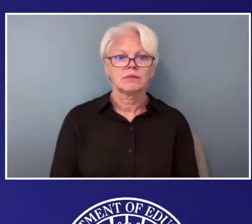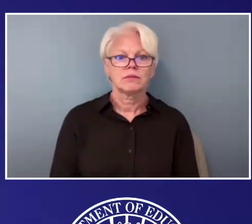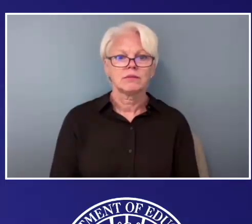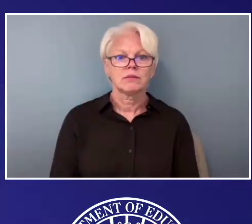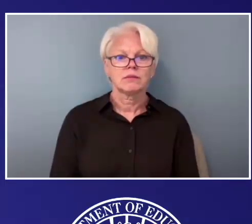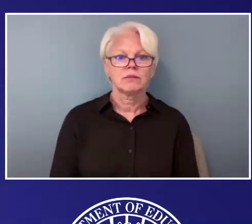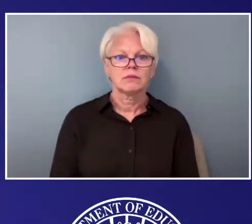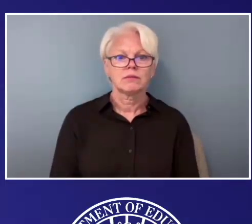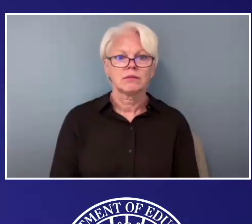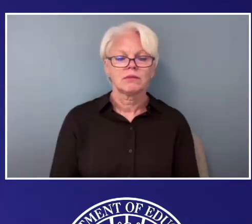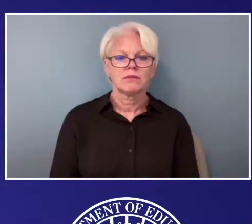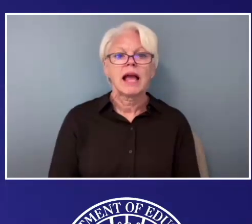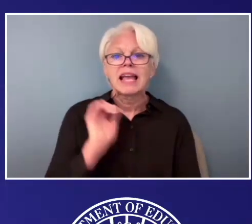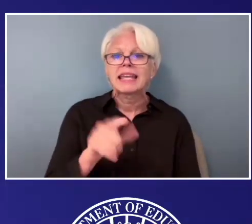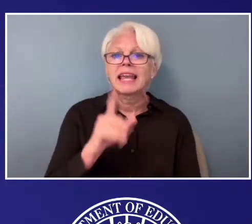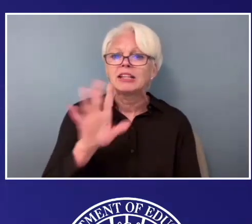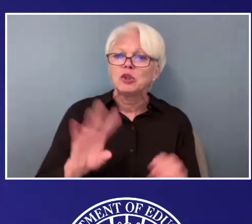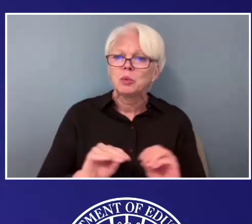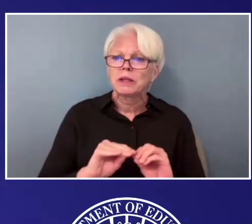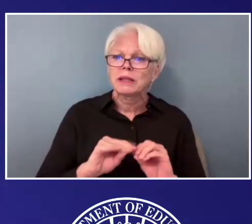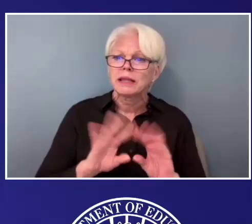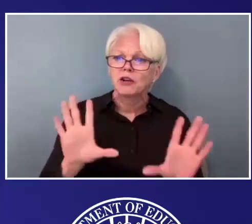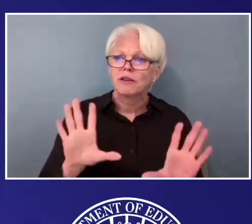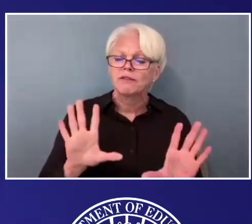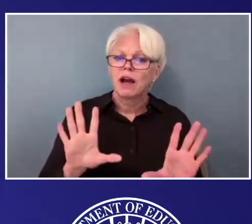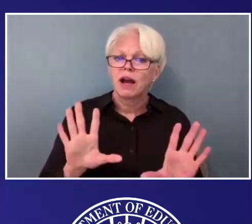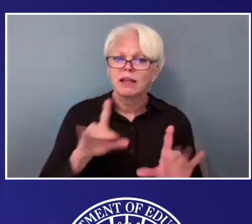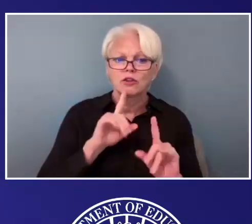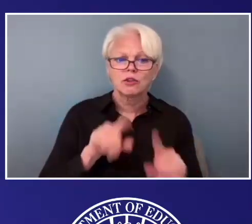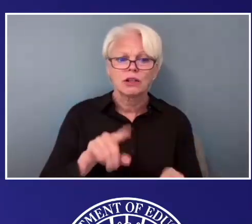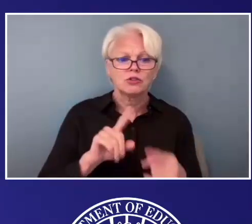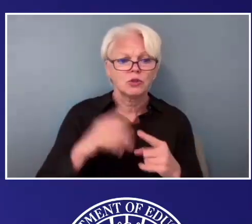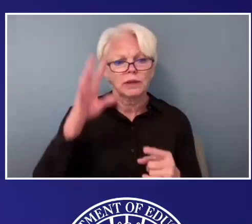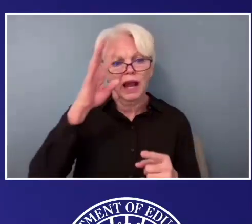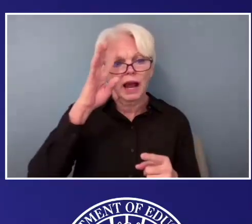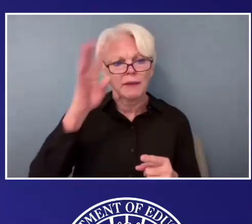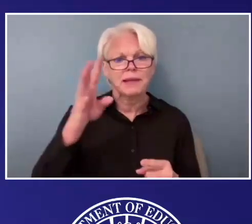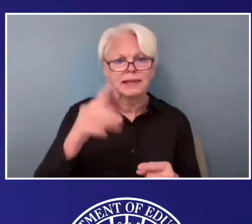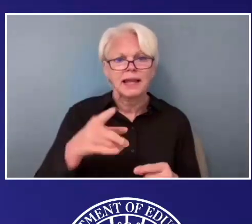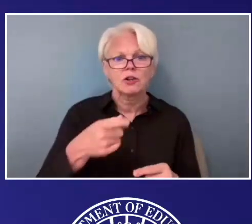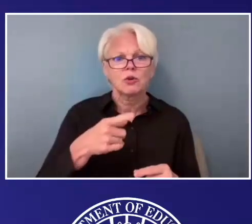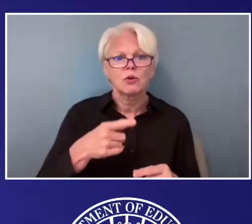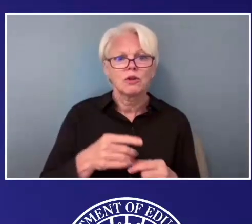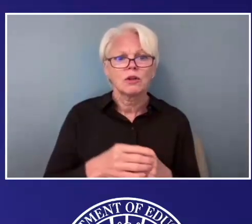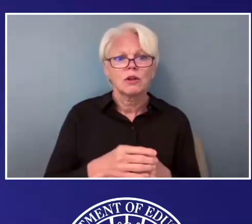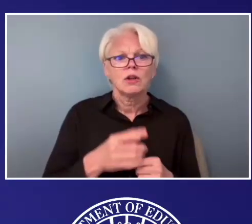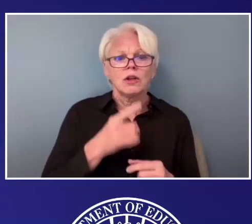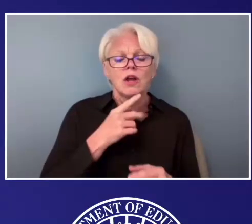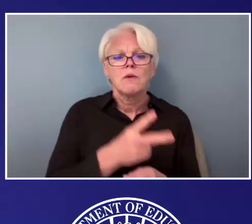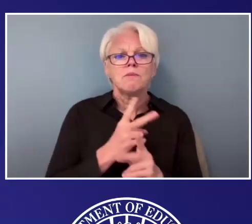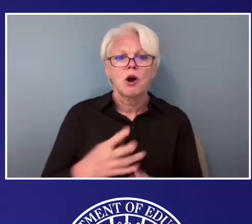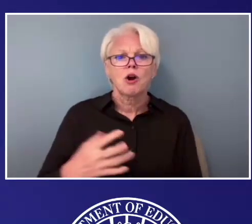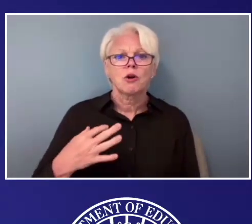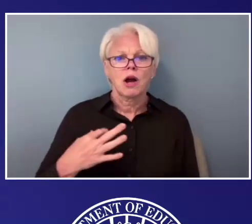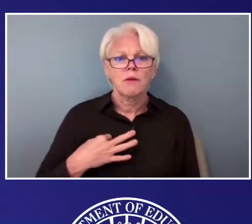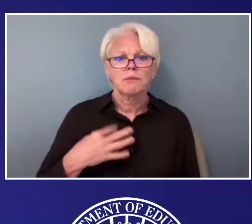Can you just clarify? In response to the hypotheticals, you mentioned that the borrower applies for, let's say, an IDR Plan,